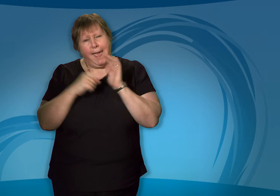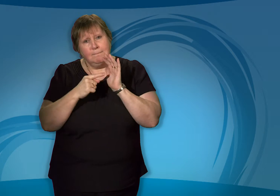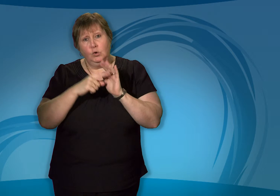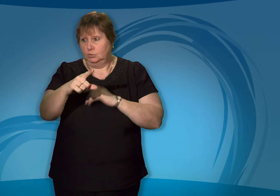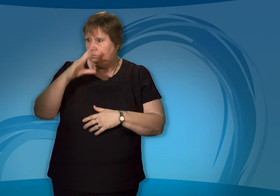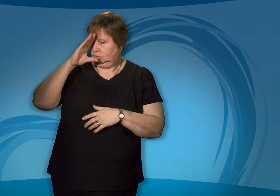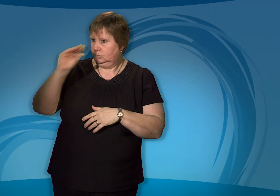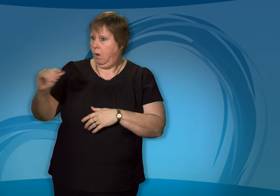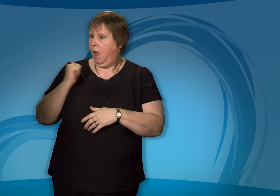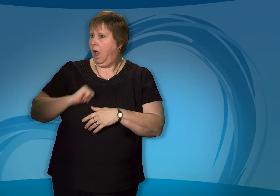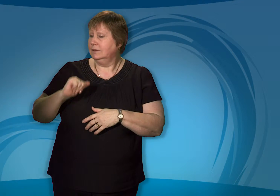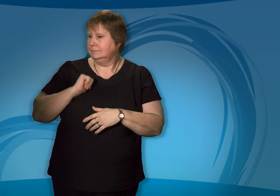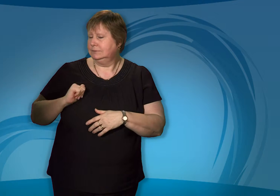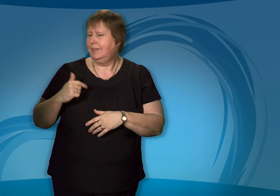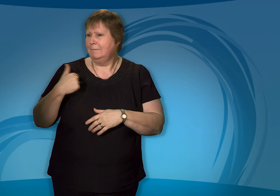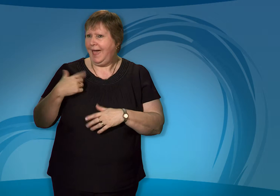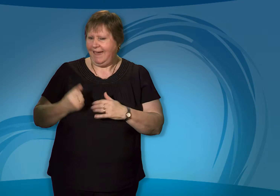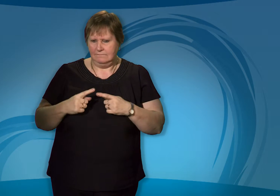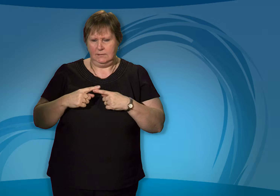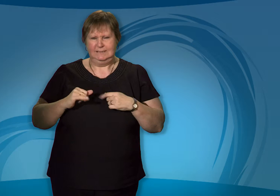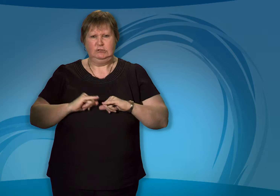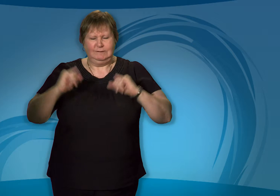It is very important that you inform (contact number below)